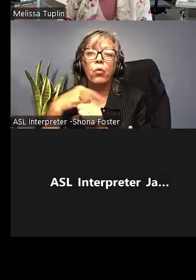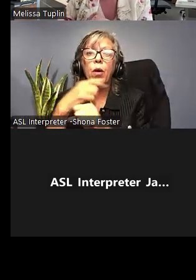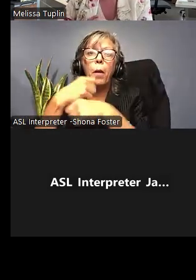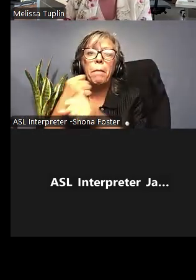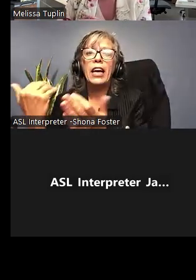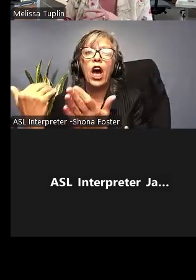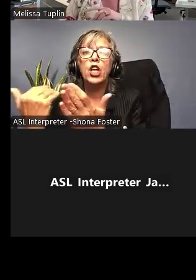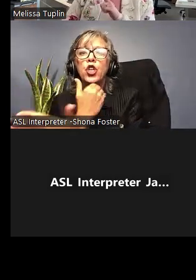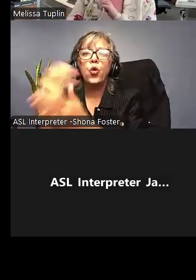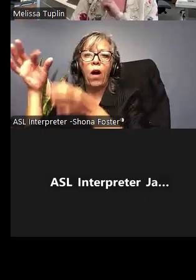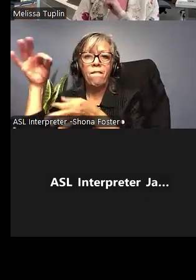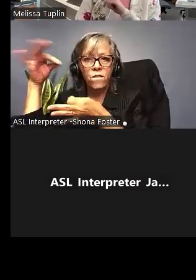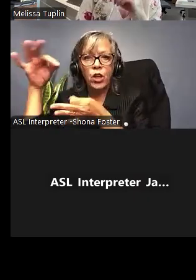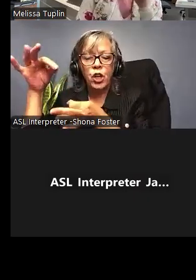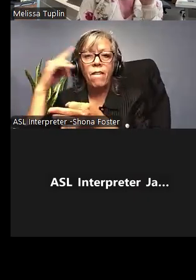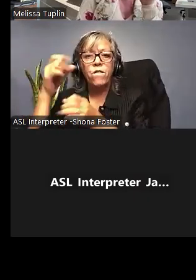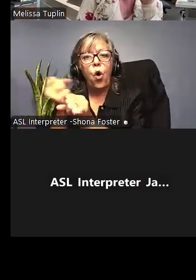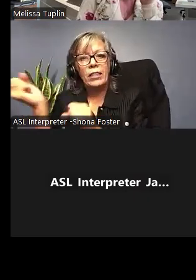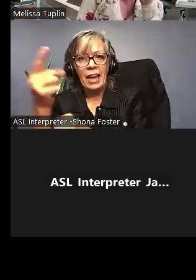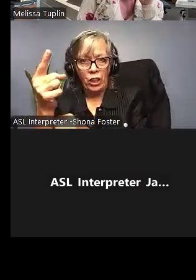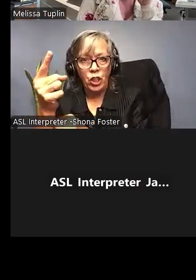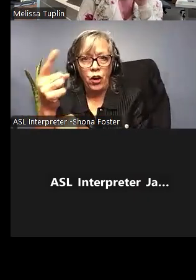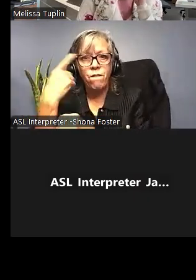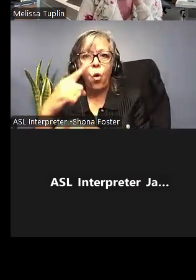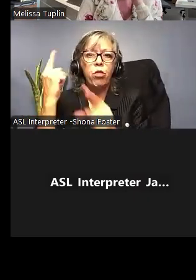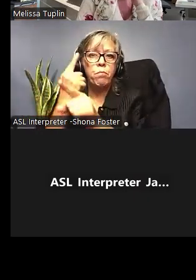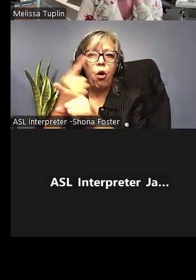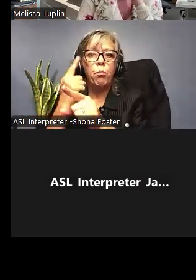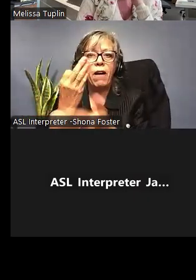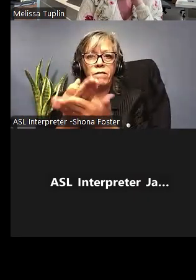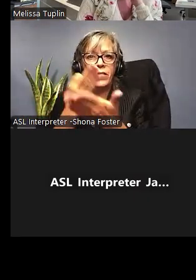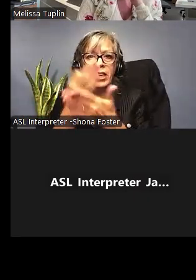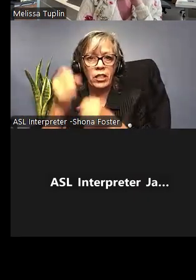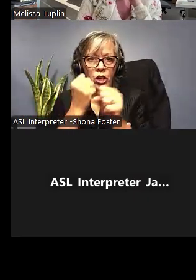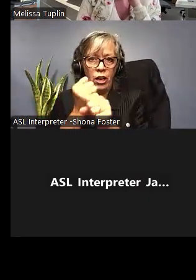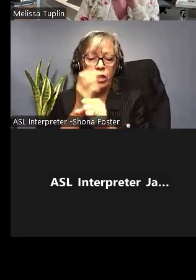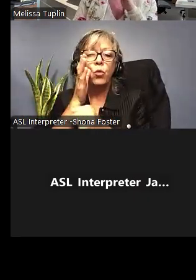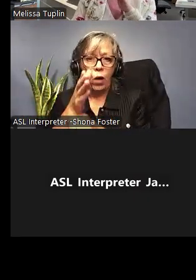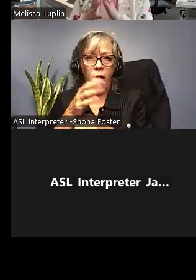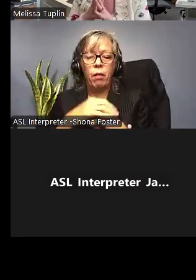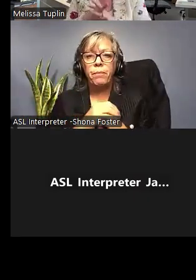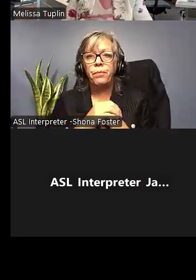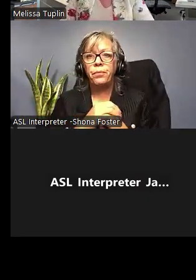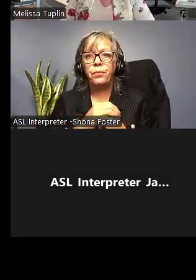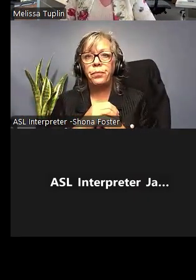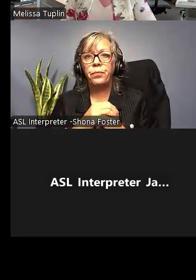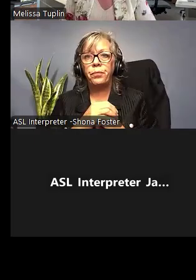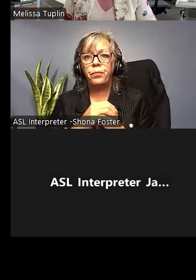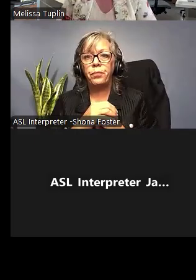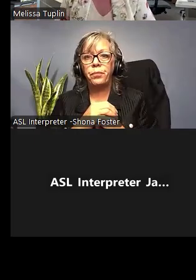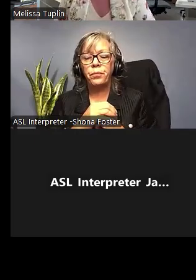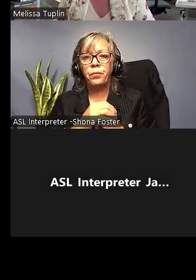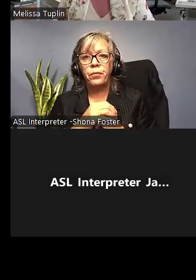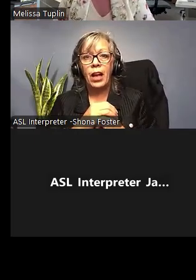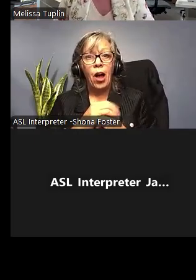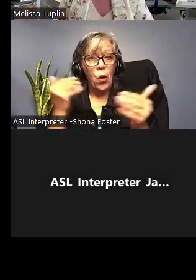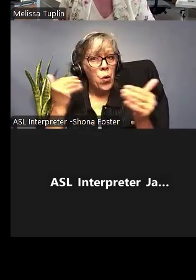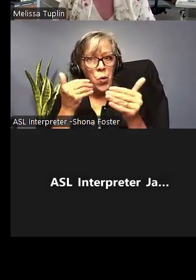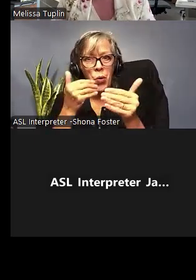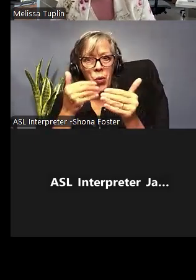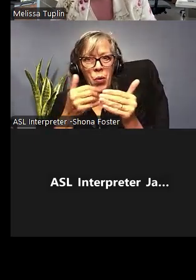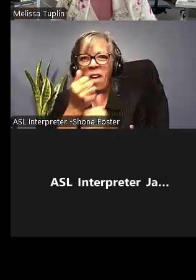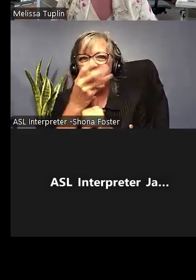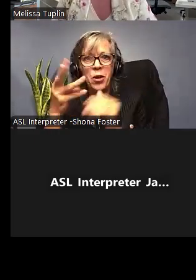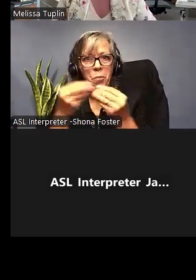reporting year, for the correct fiscal years. We're getting close. Just a few more slides.